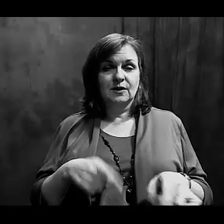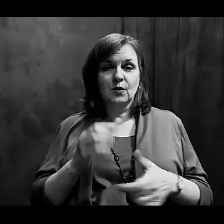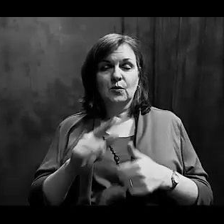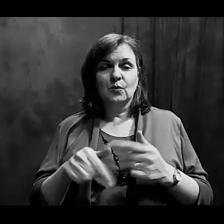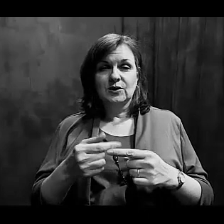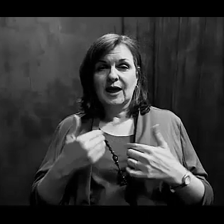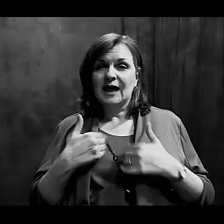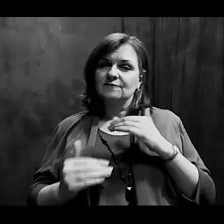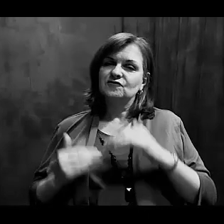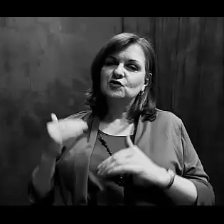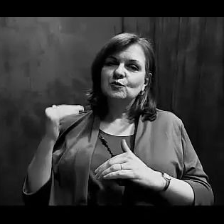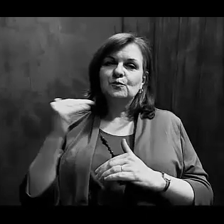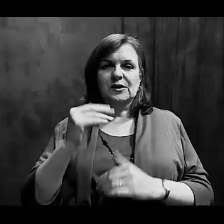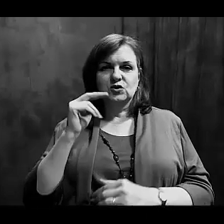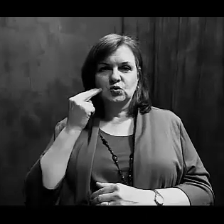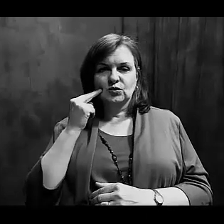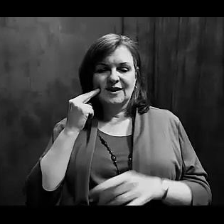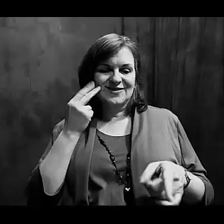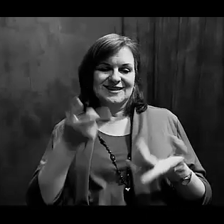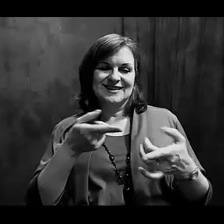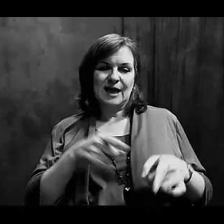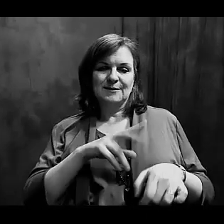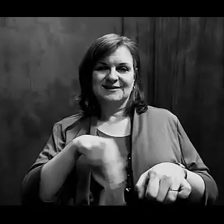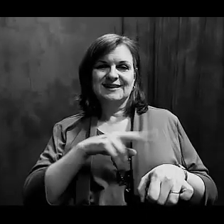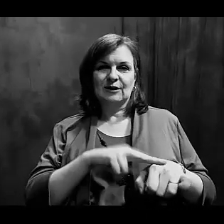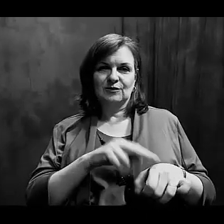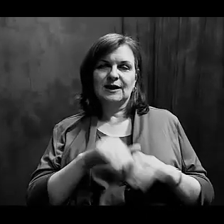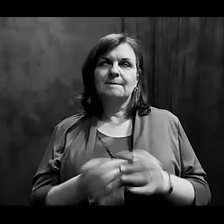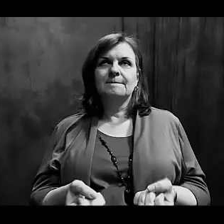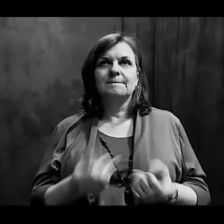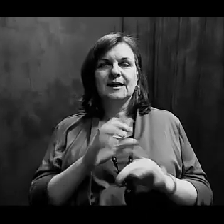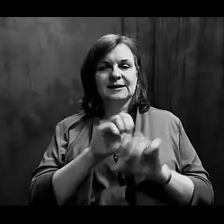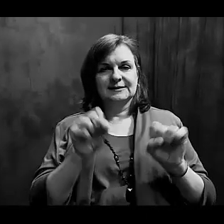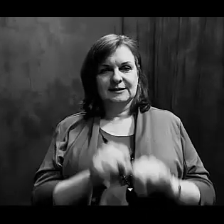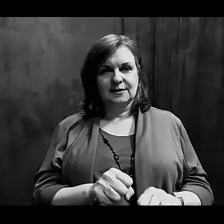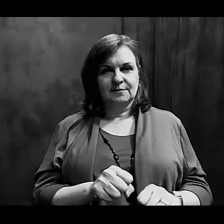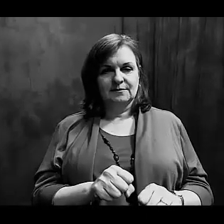with access nutrient this happens naturally in many systems in the springtime when the